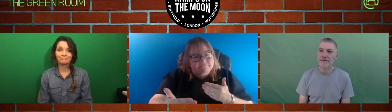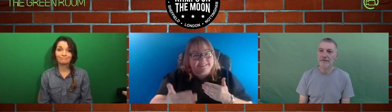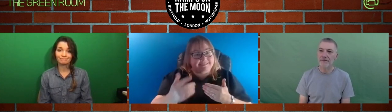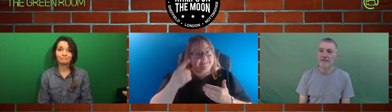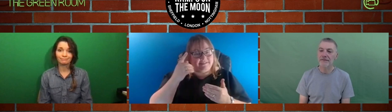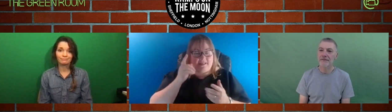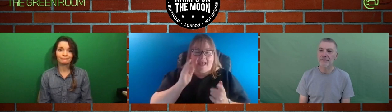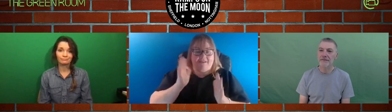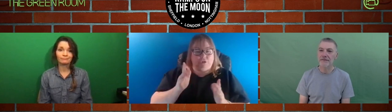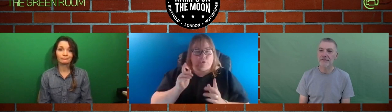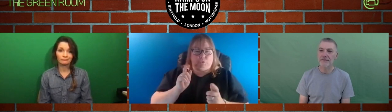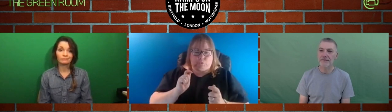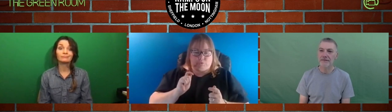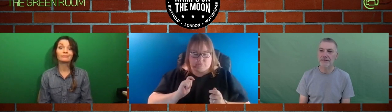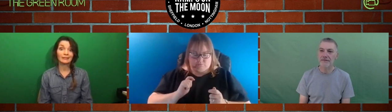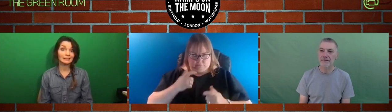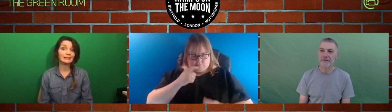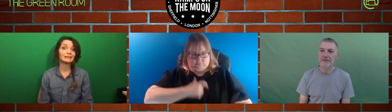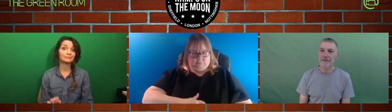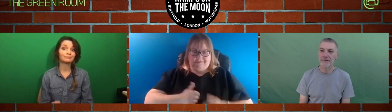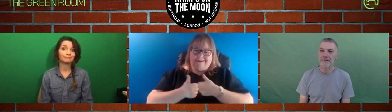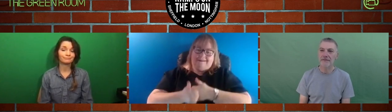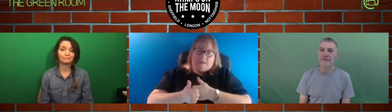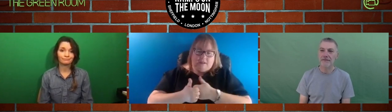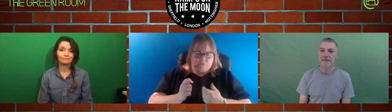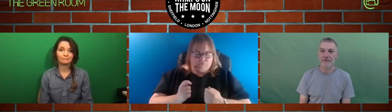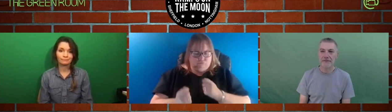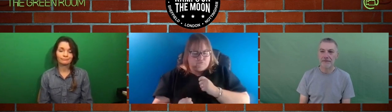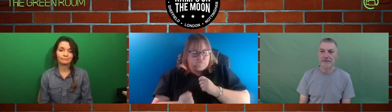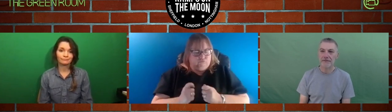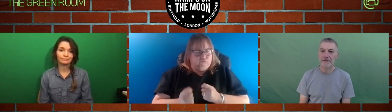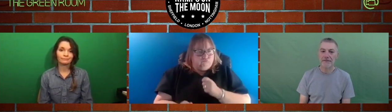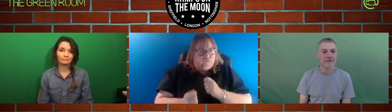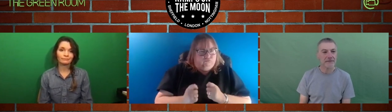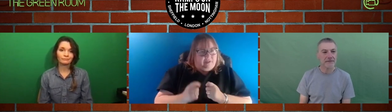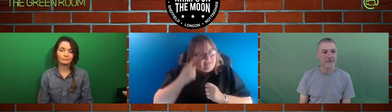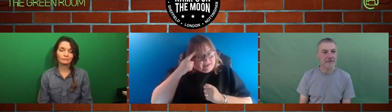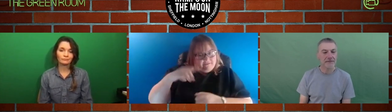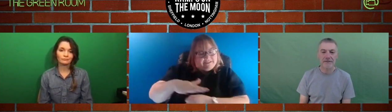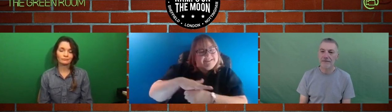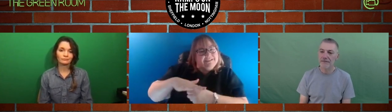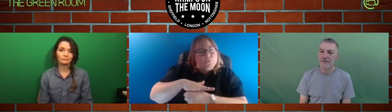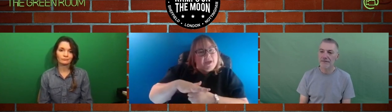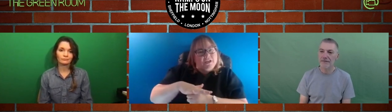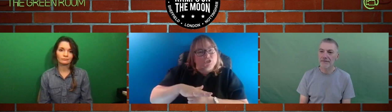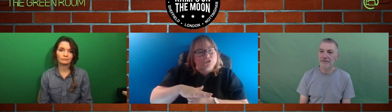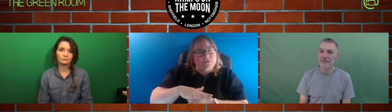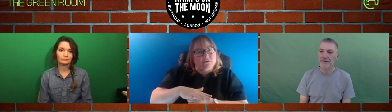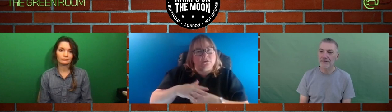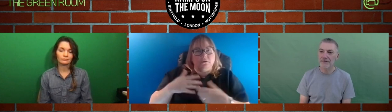work out what is the best thing for that situation and go well actually if we do, even though we haven't thought about it before, if we do